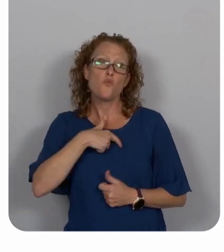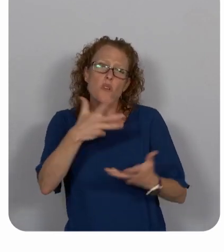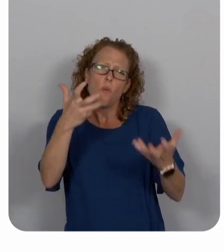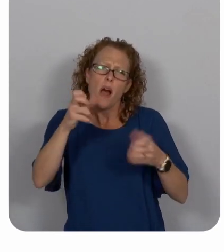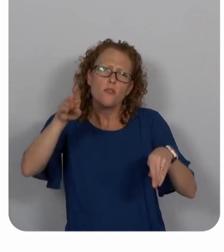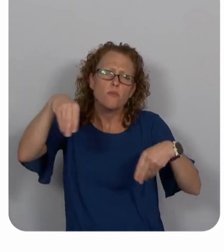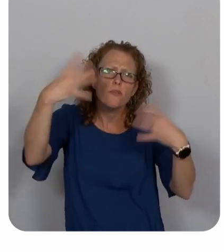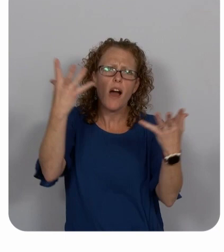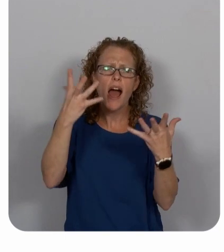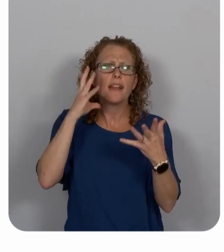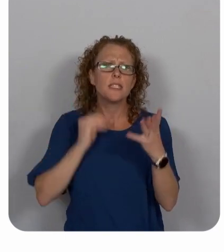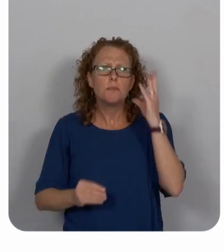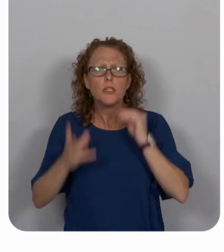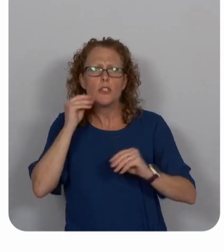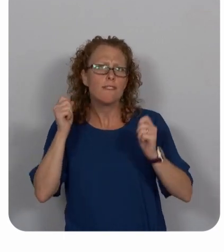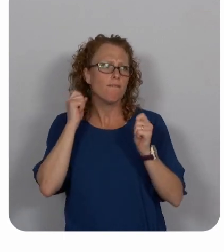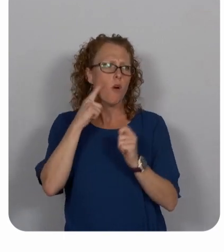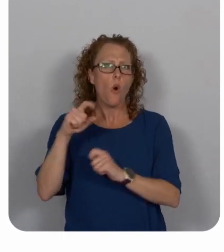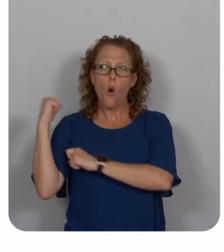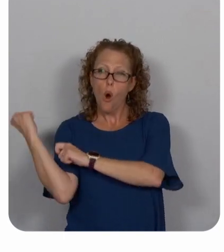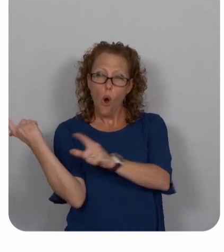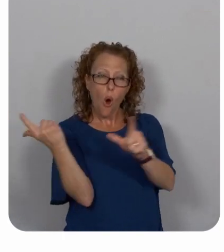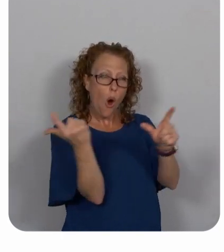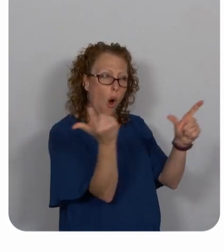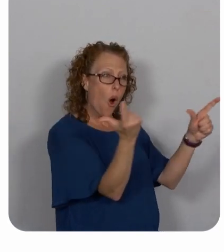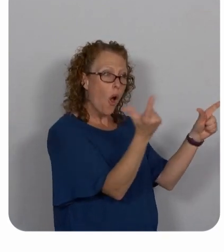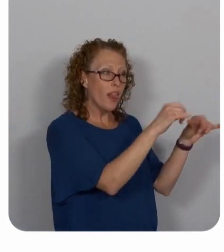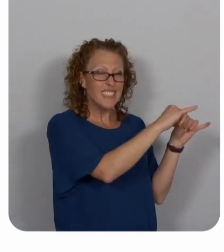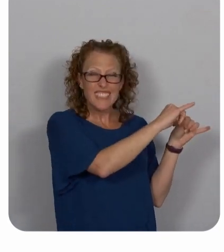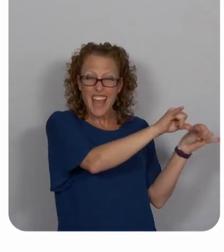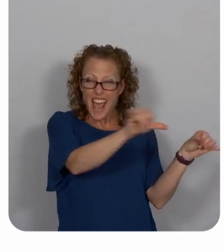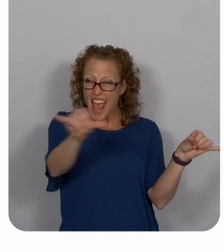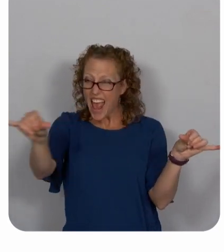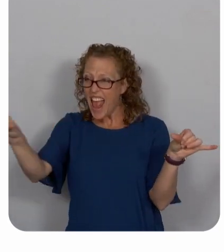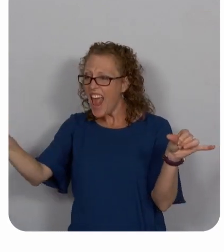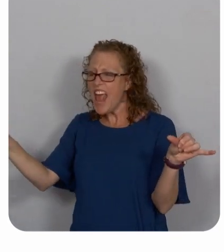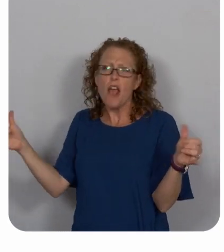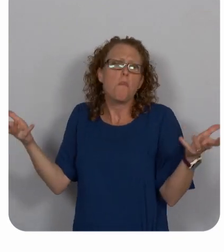a unified experience to our customers across all our services.